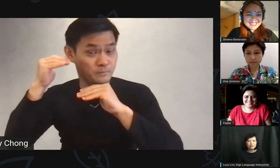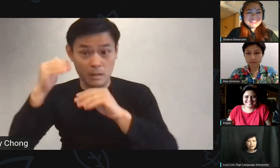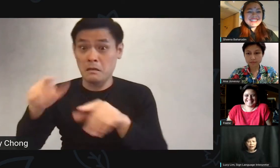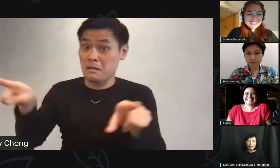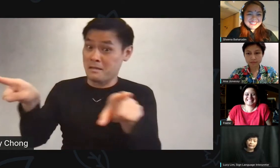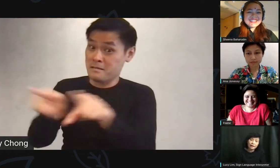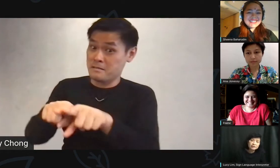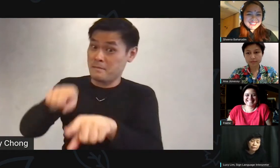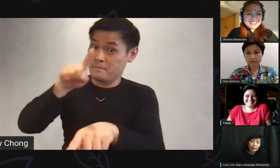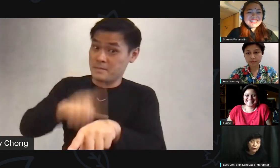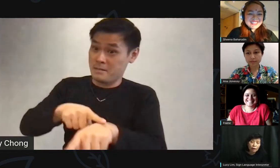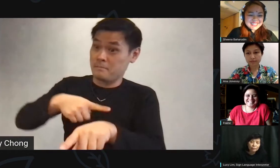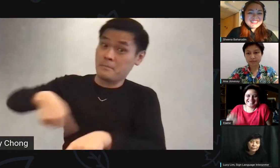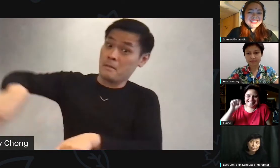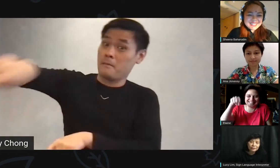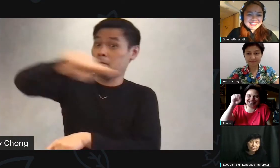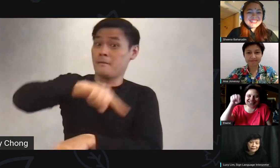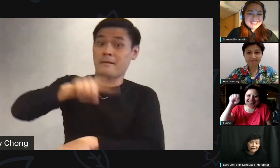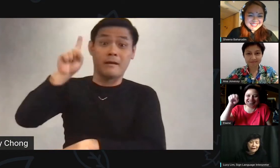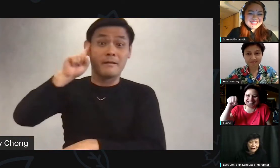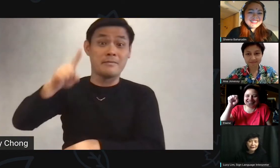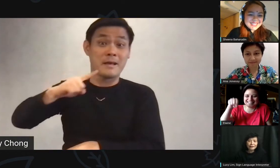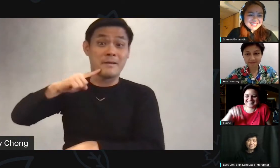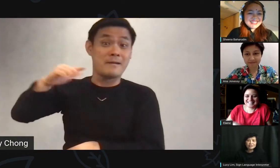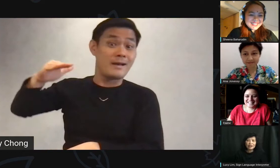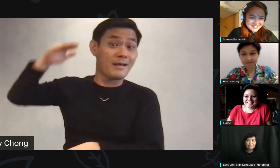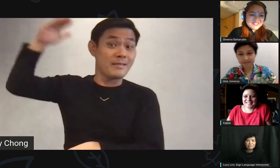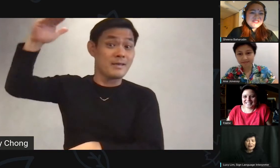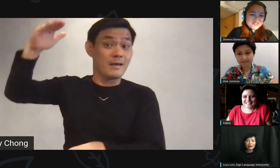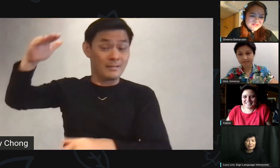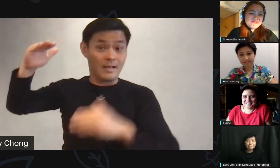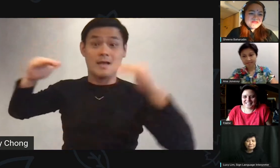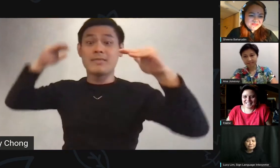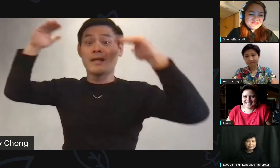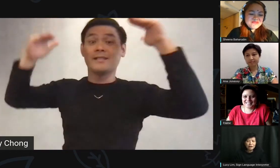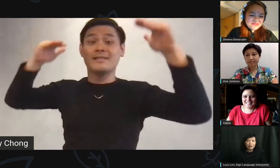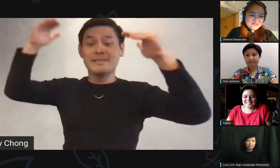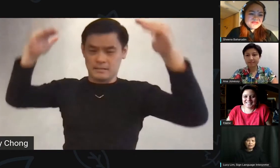and that's is my hope. And at the same time,